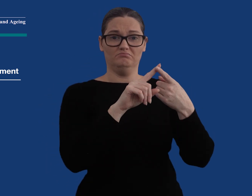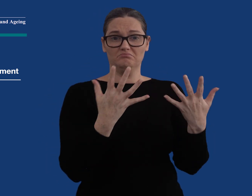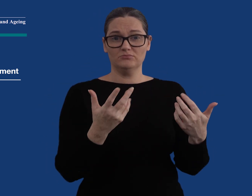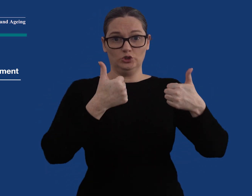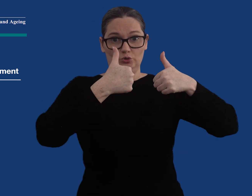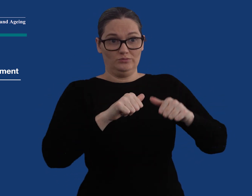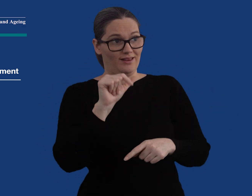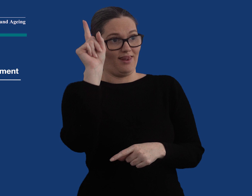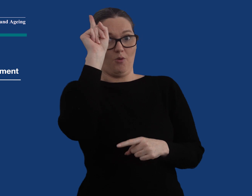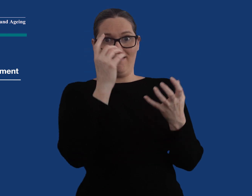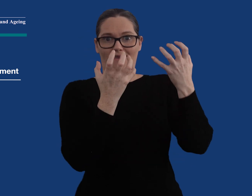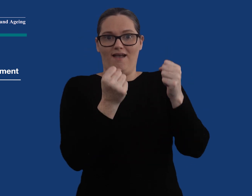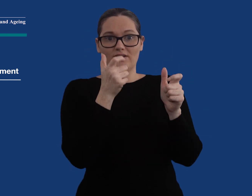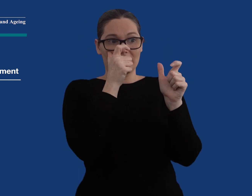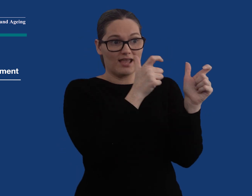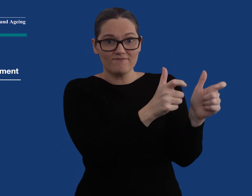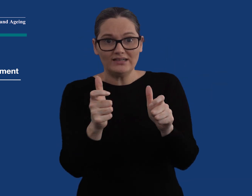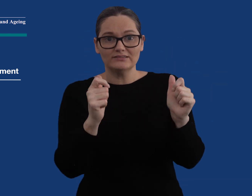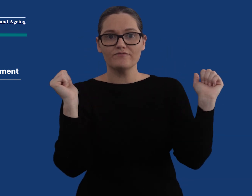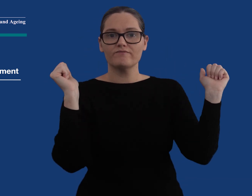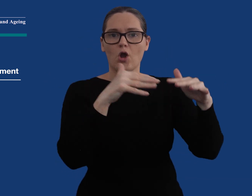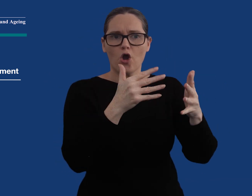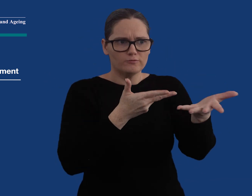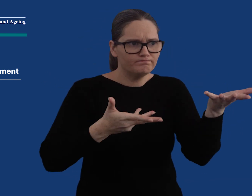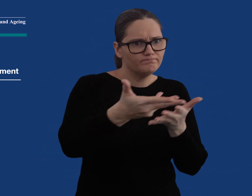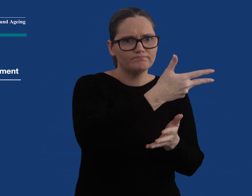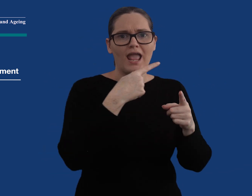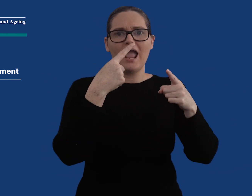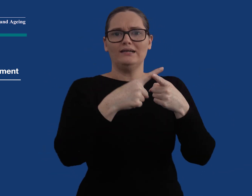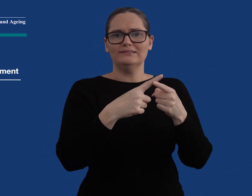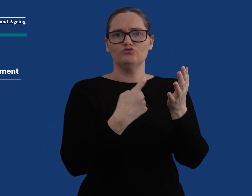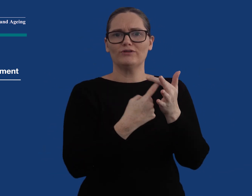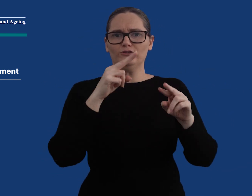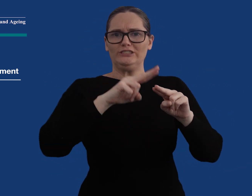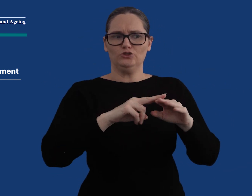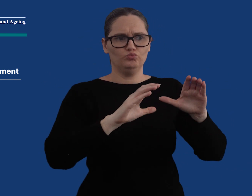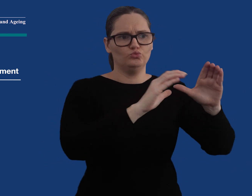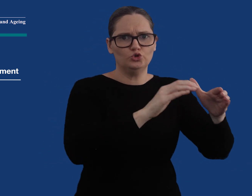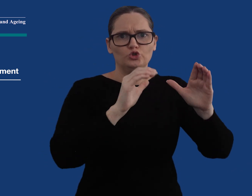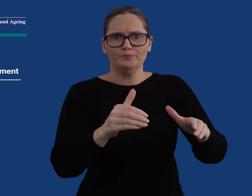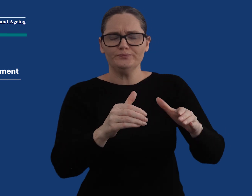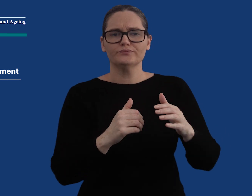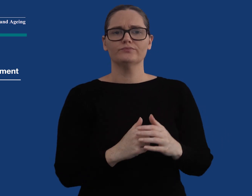• drawing on existing governance forums and reference groups